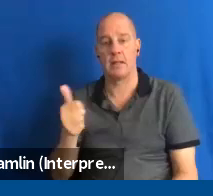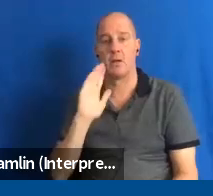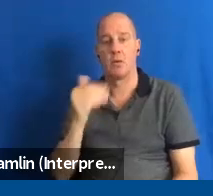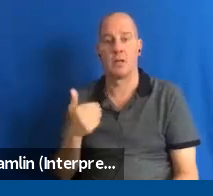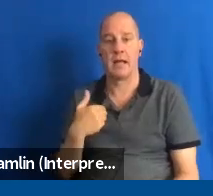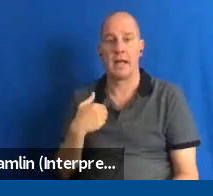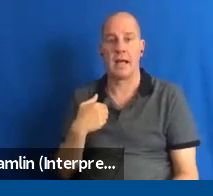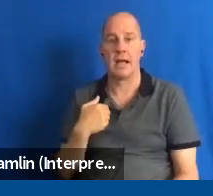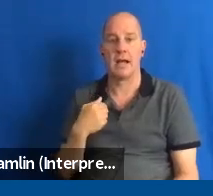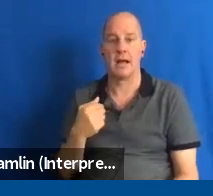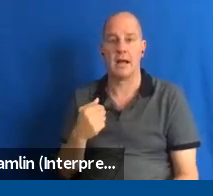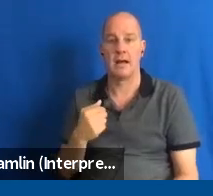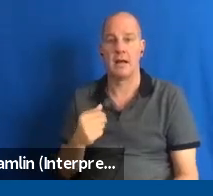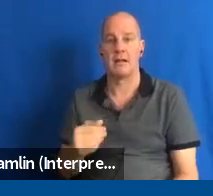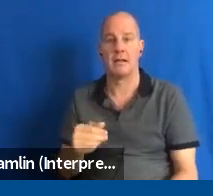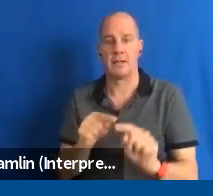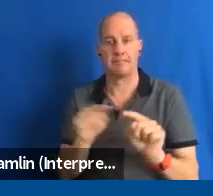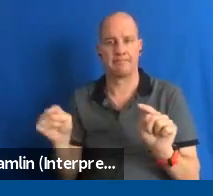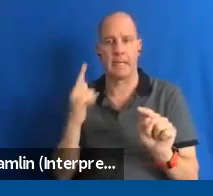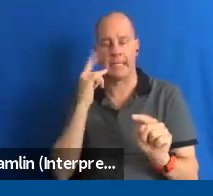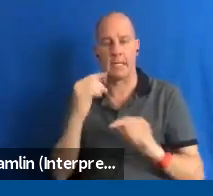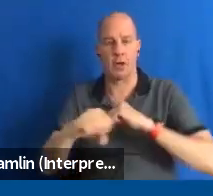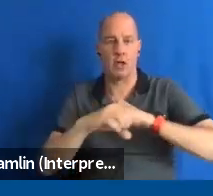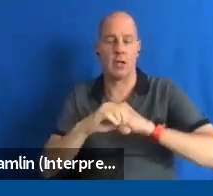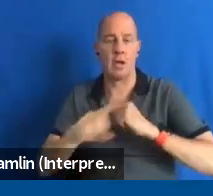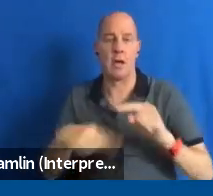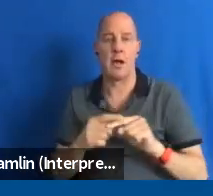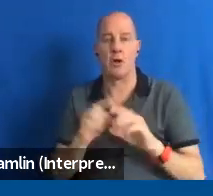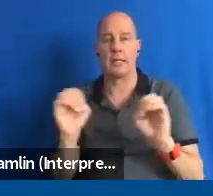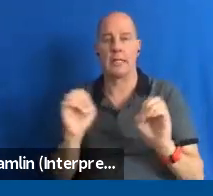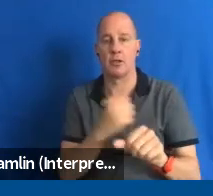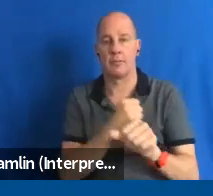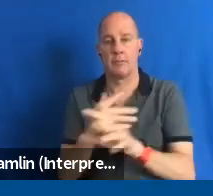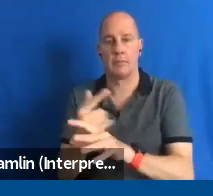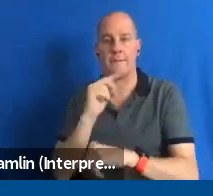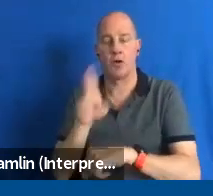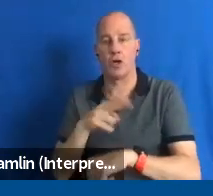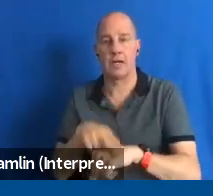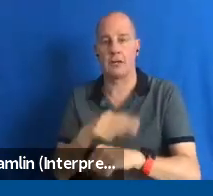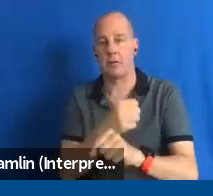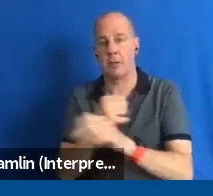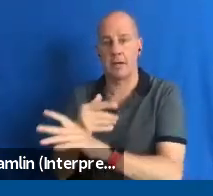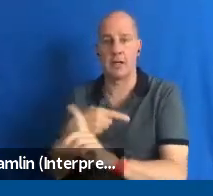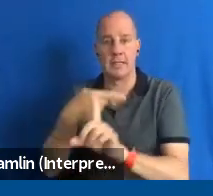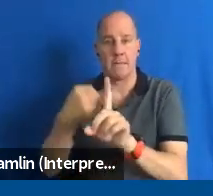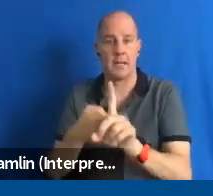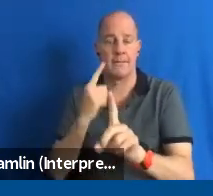California campaign on emergency preparedness or national preparedness month for a presentation on